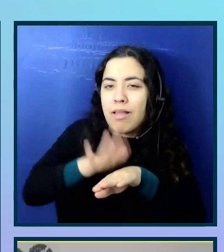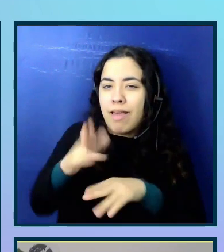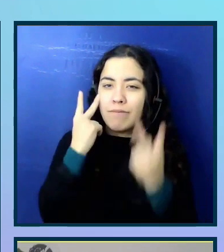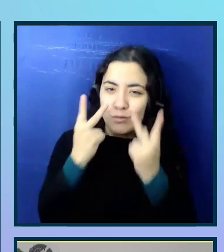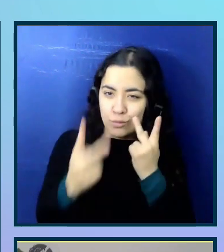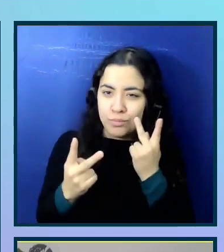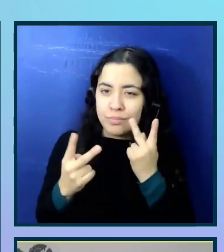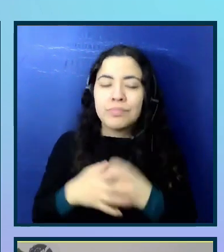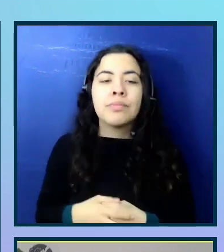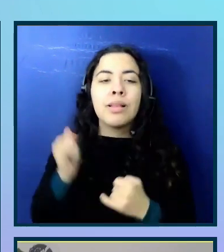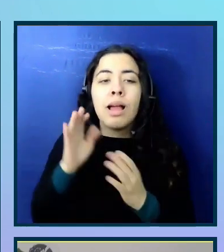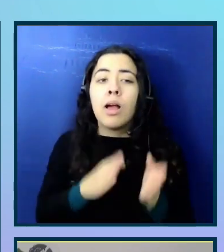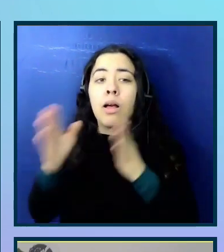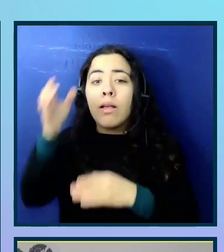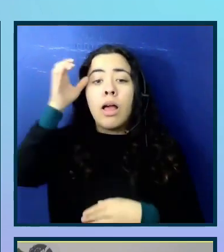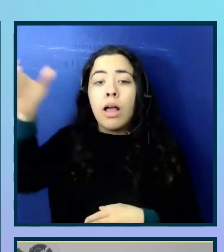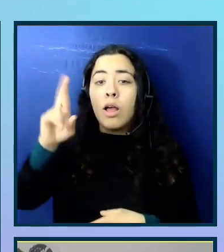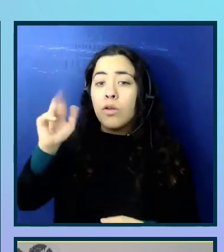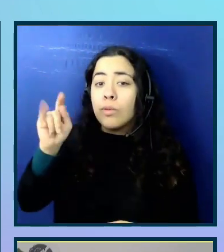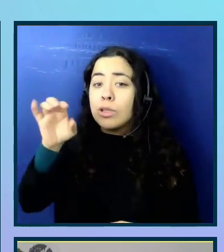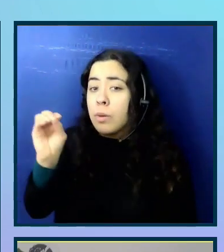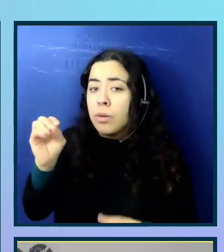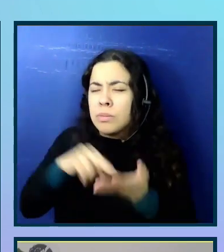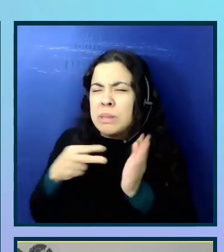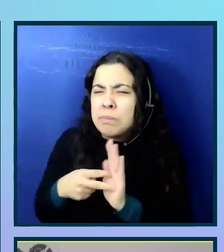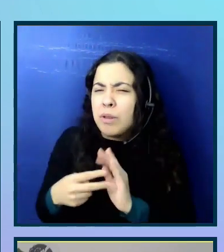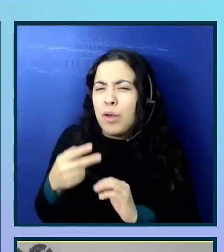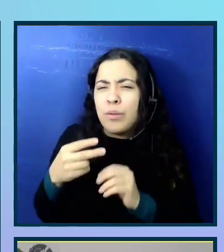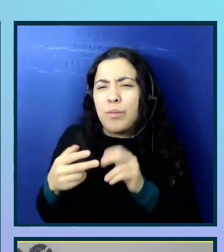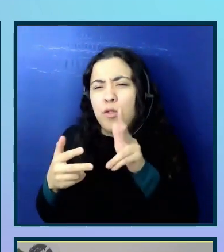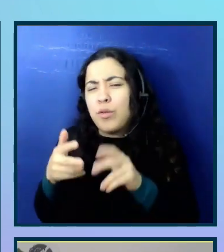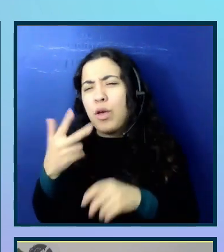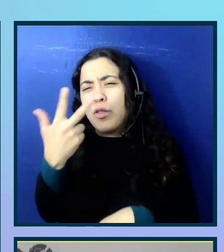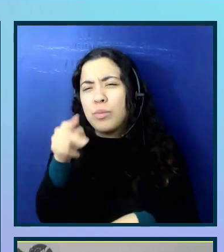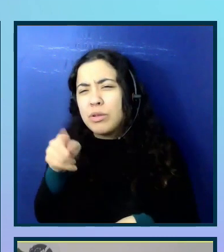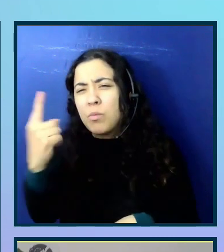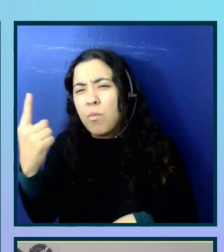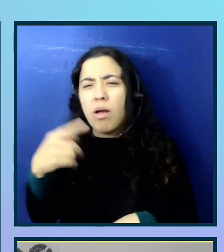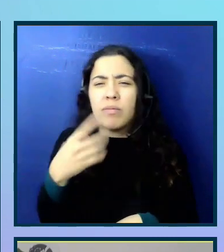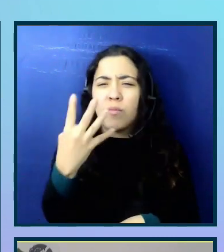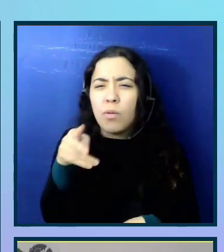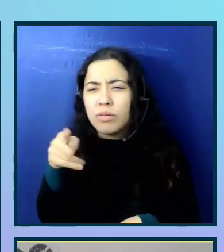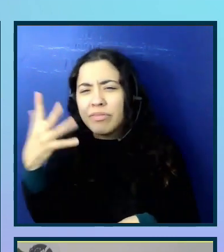What does 3:1, 4:5, mean? What does AA, AAA mean?